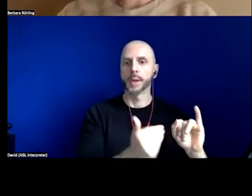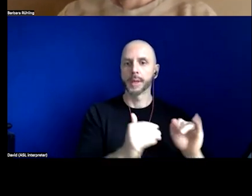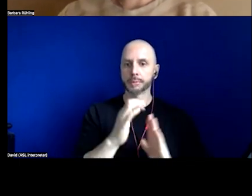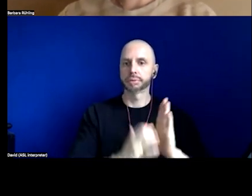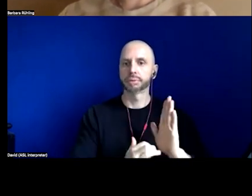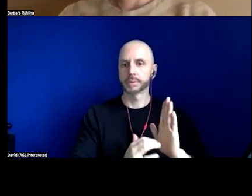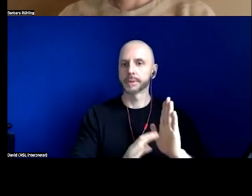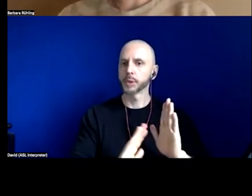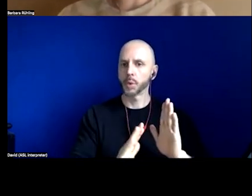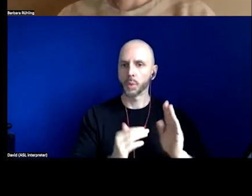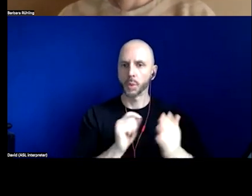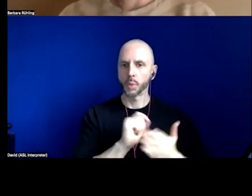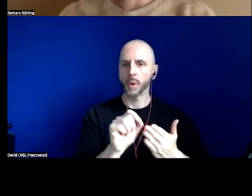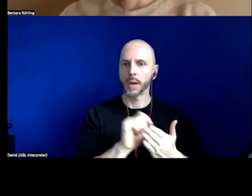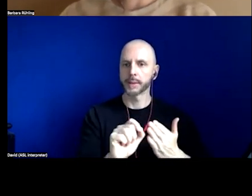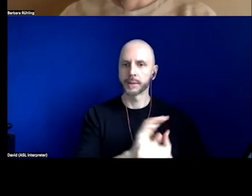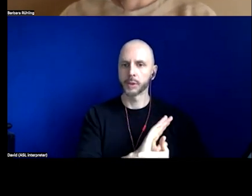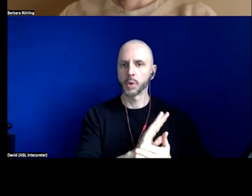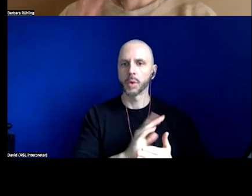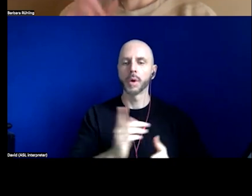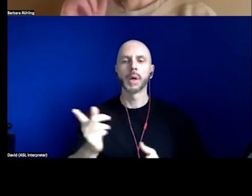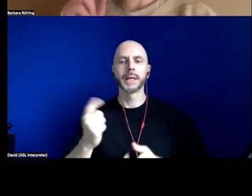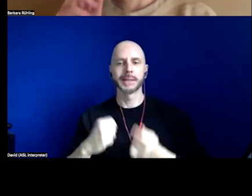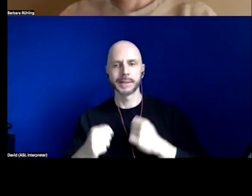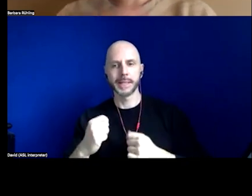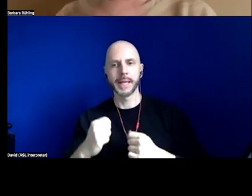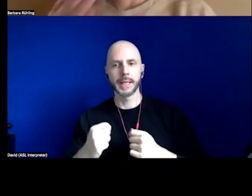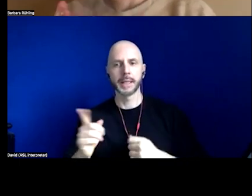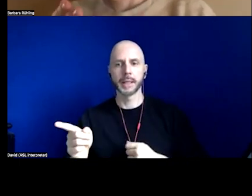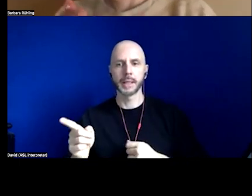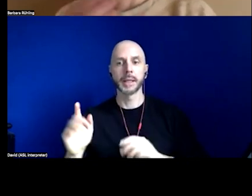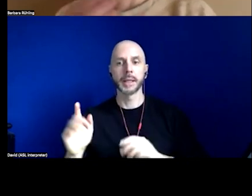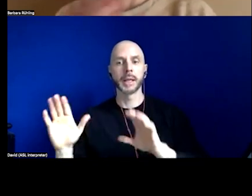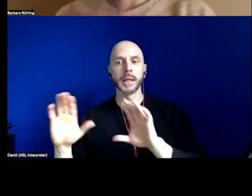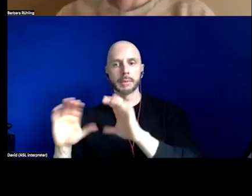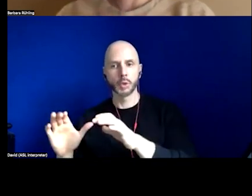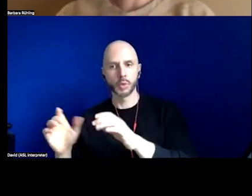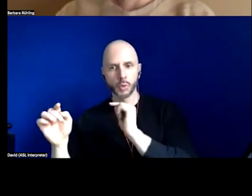and proposing changes, so then the humans in the loop again can see like, "Oh, okay,